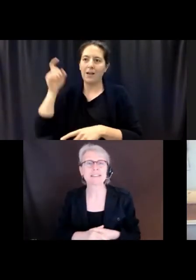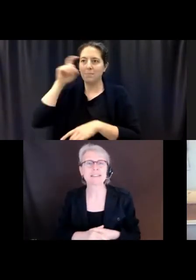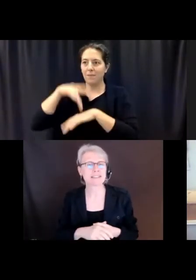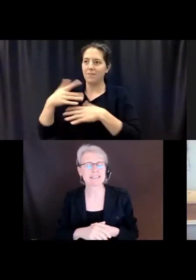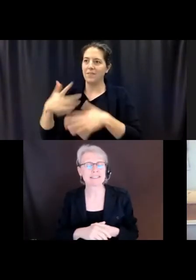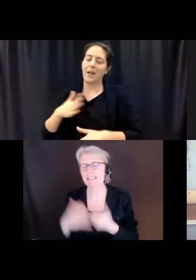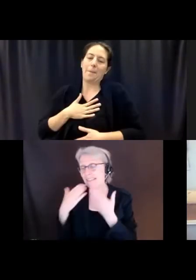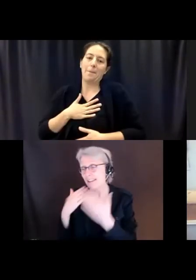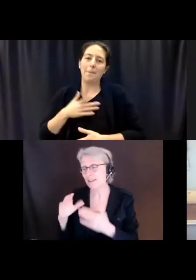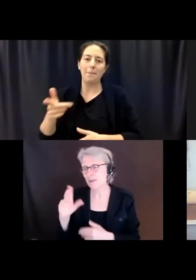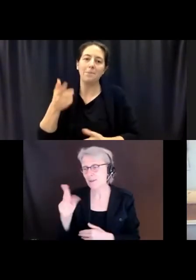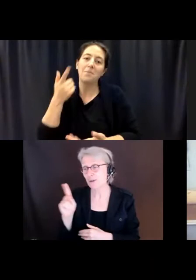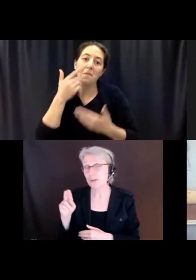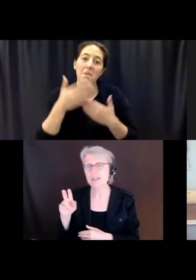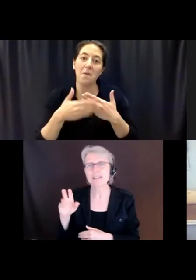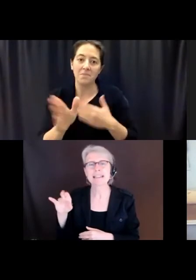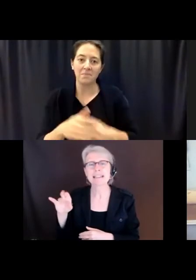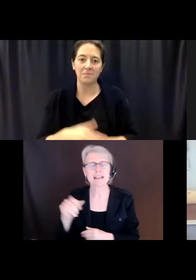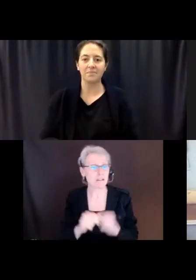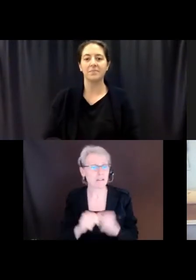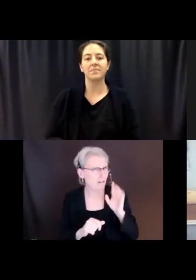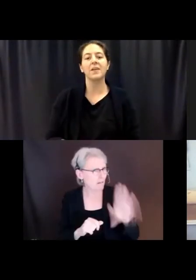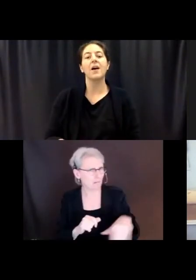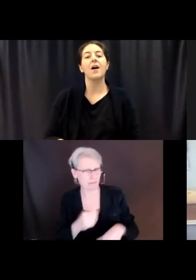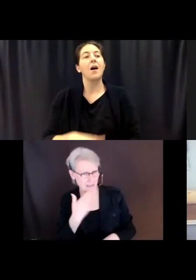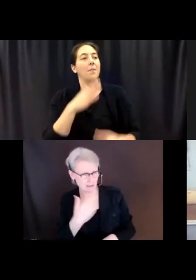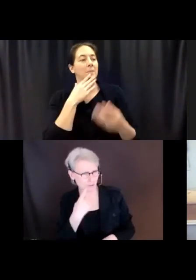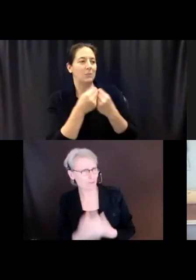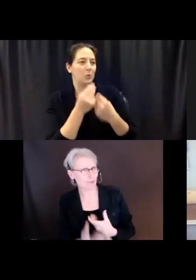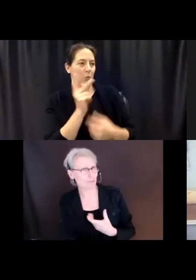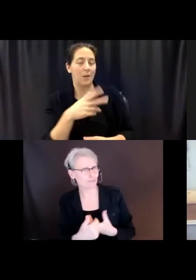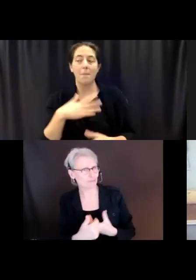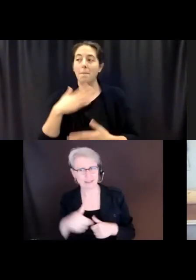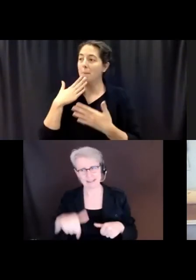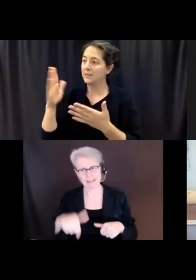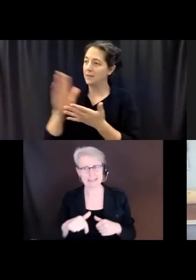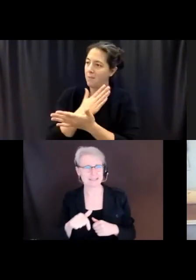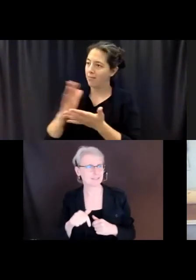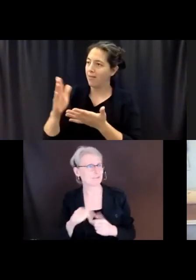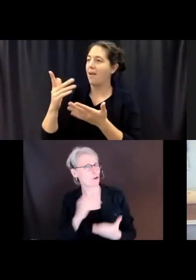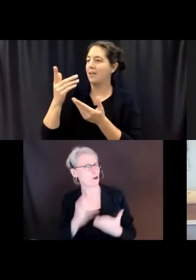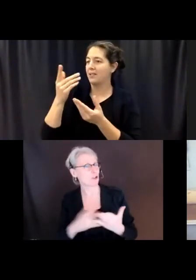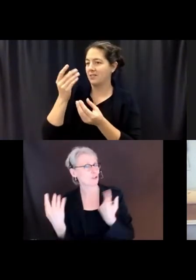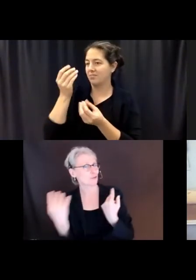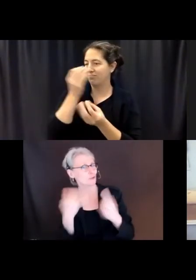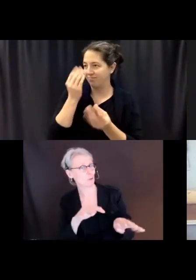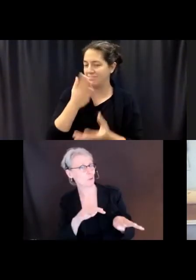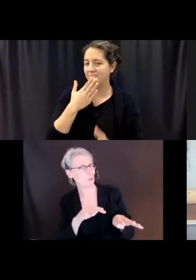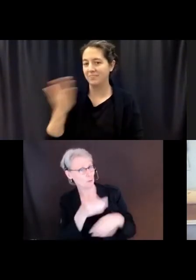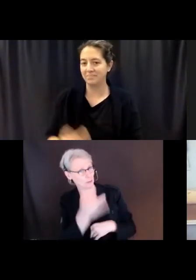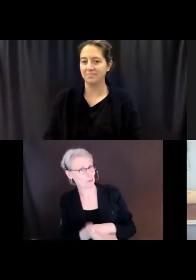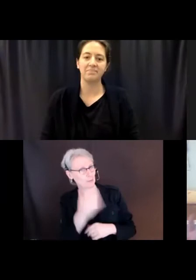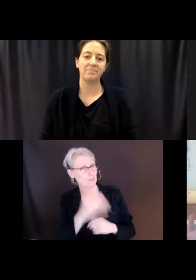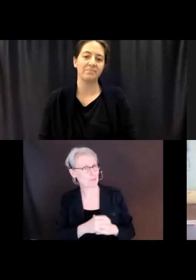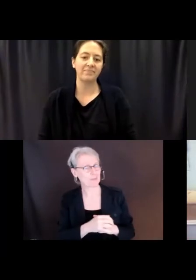YOU'RE VERY WELCOME, AND THANK YOU FOR COMING ON AS A SHOWCASE ARTIST THIS TIME AROUND. IT IS AWESOME TO HAVE YOU. >> Luca: THANK YOU. >> Kristina: THANK YOU FOR LETTING ME